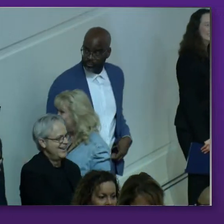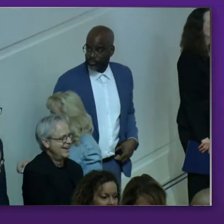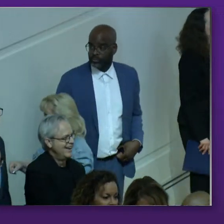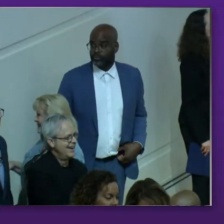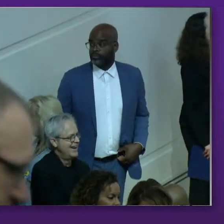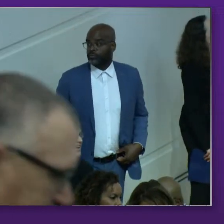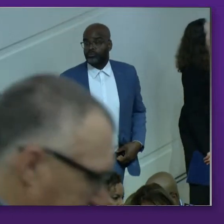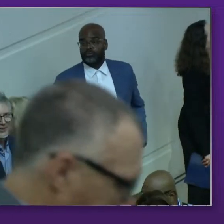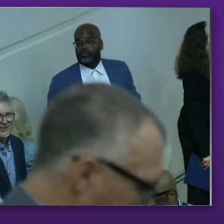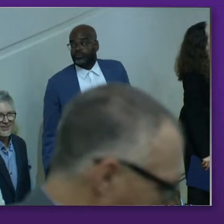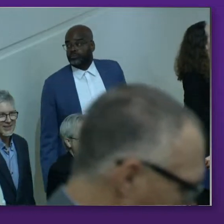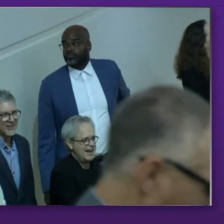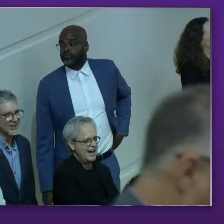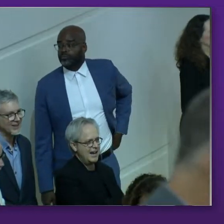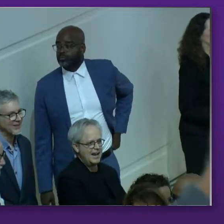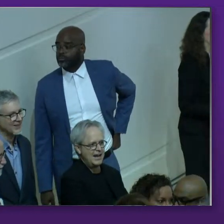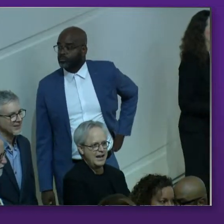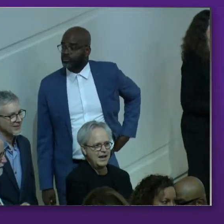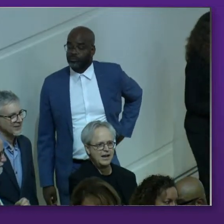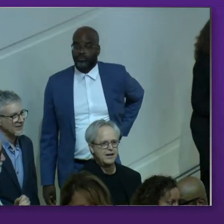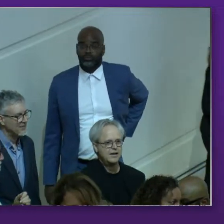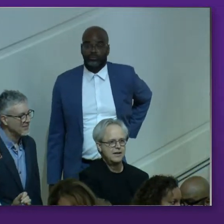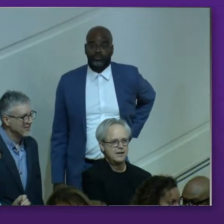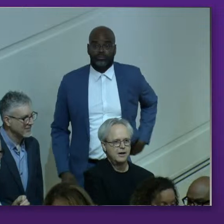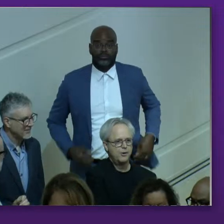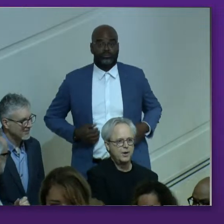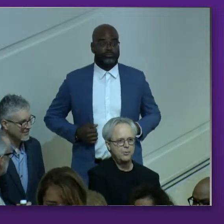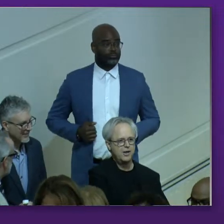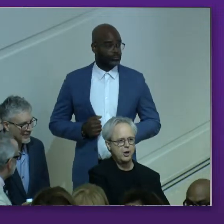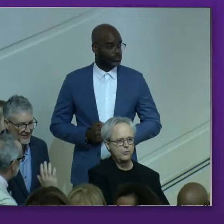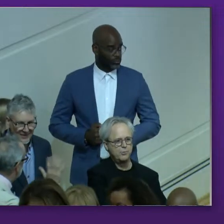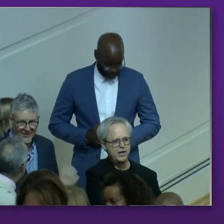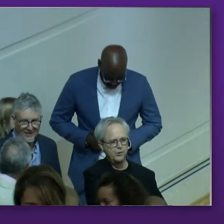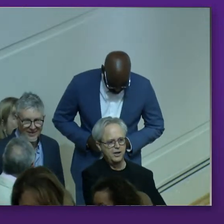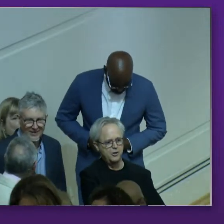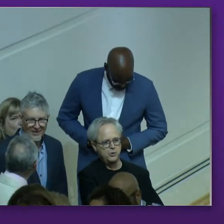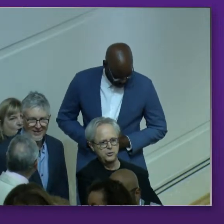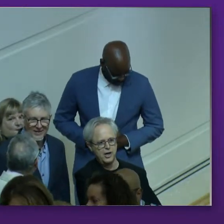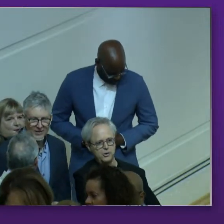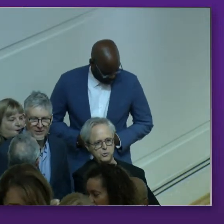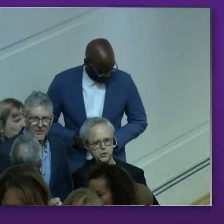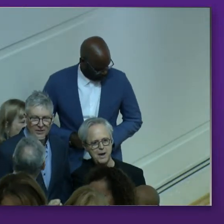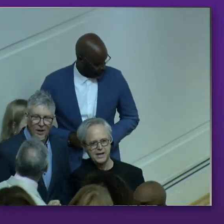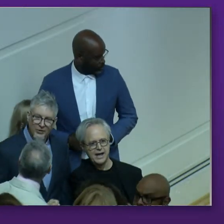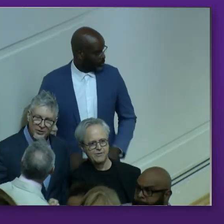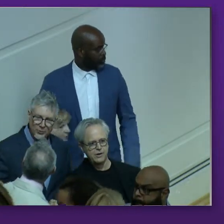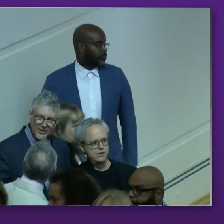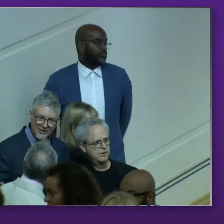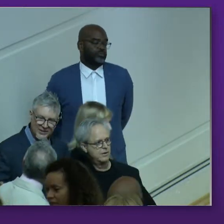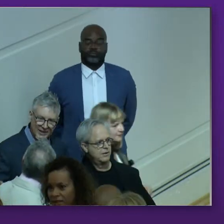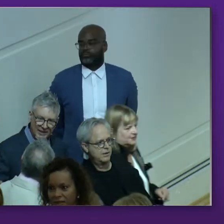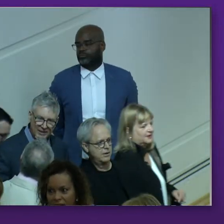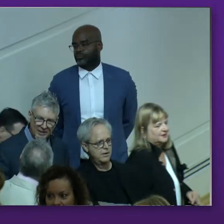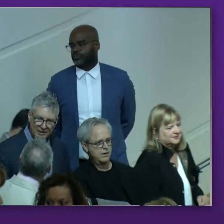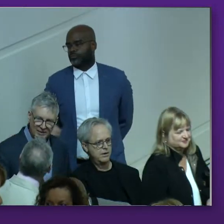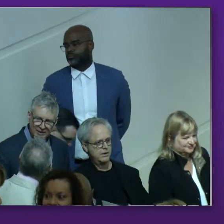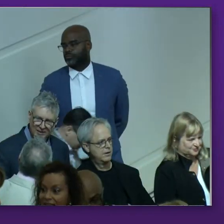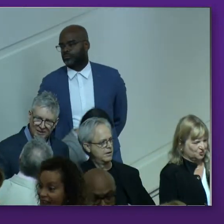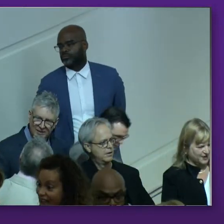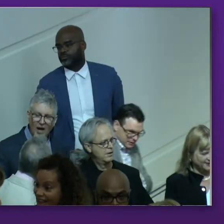THAT IS PART OF THAT SENSE OF BELONGING I THINK THAT COLLEGE DOES A GOOD JOB AT JUST